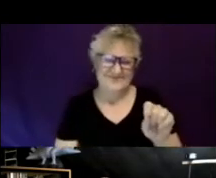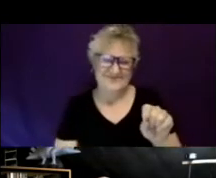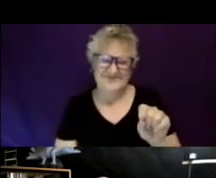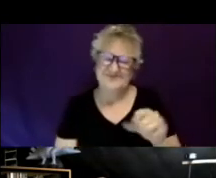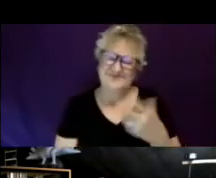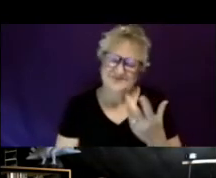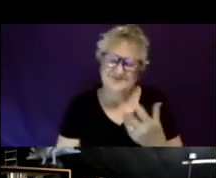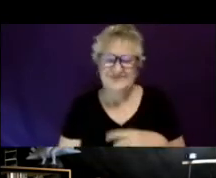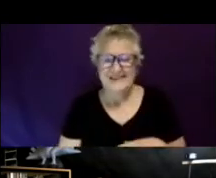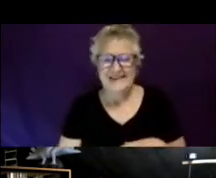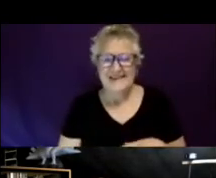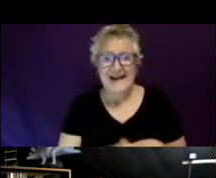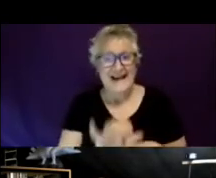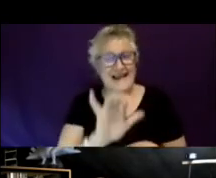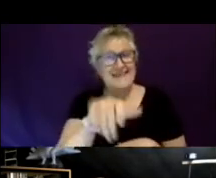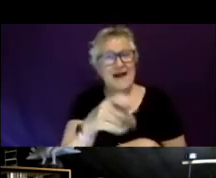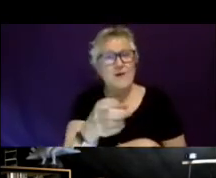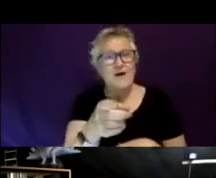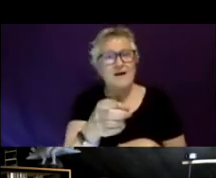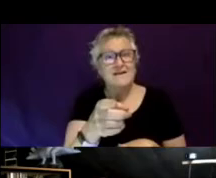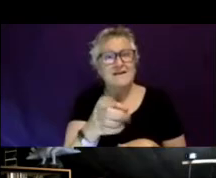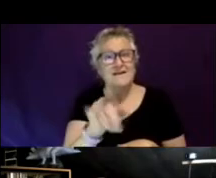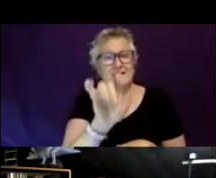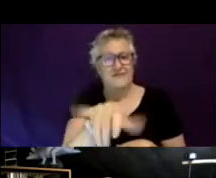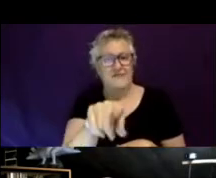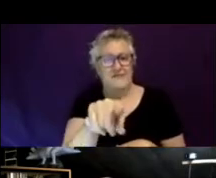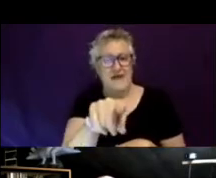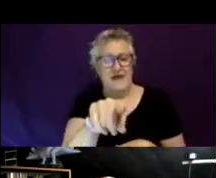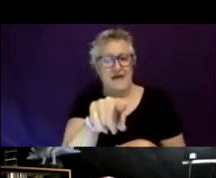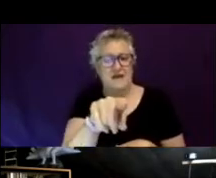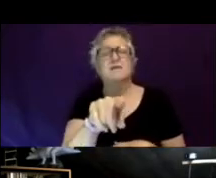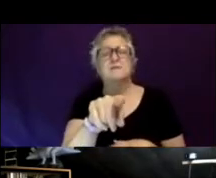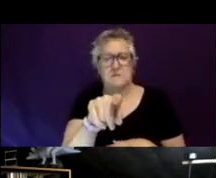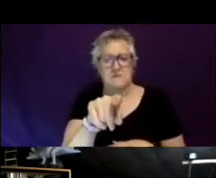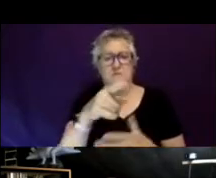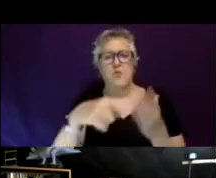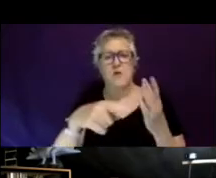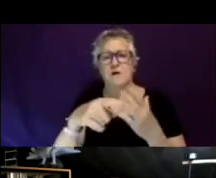That one there, uh, that guy was the one the Federal Reserve bought, the dog with the ears up.